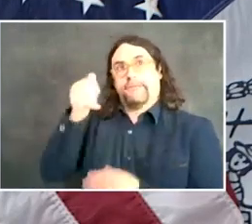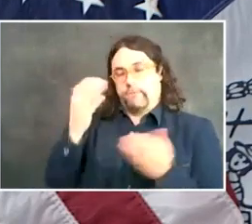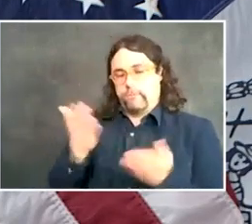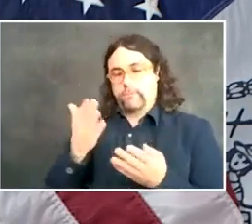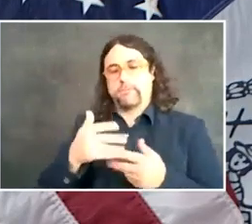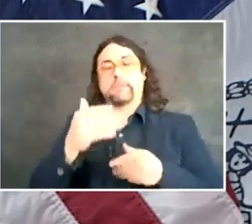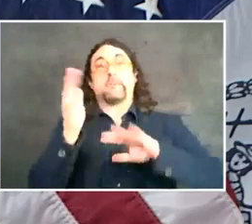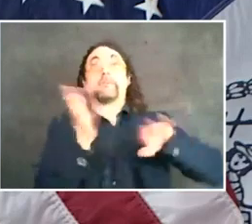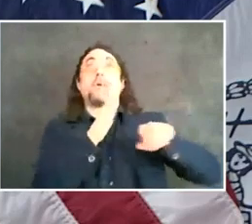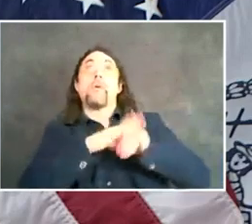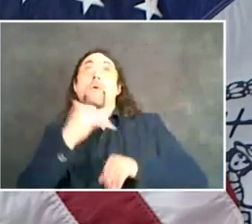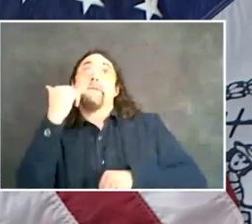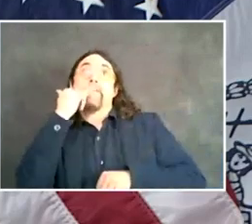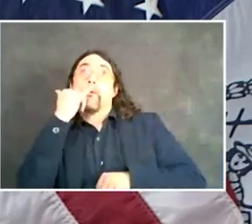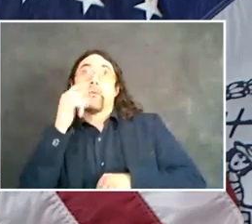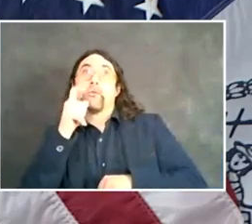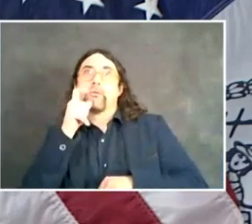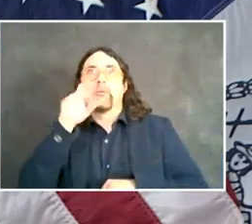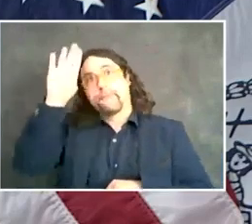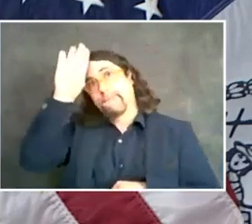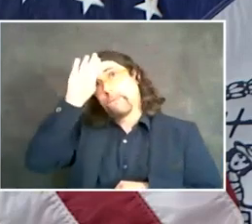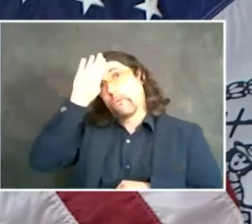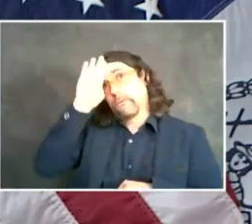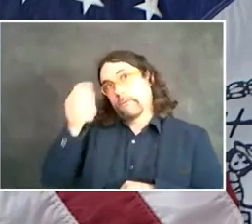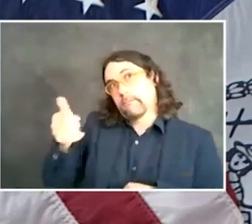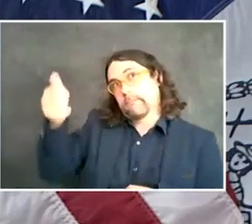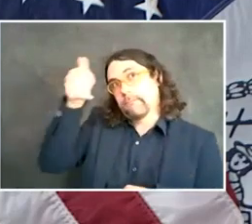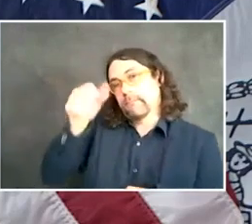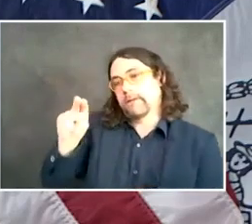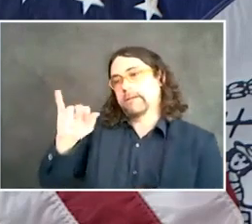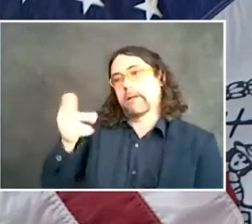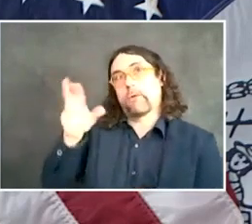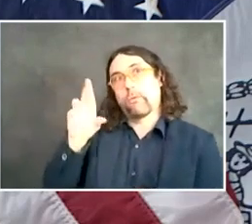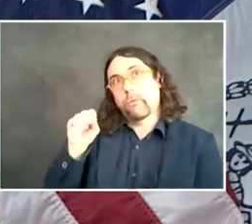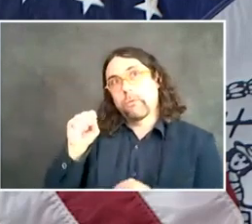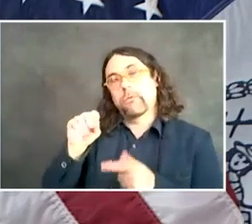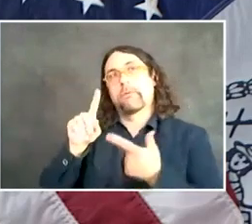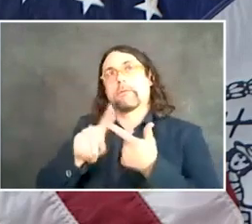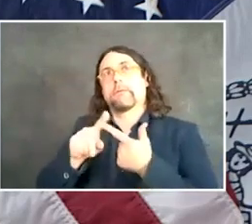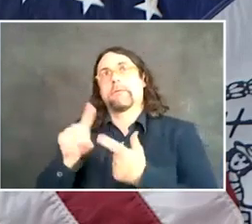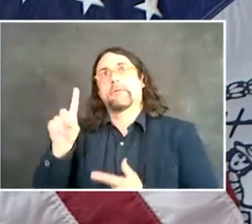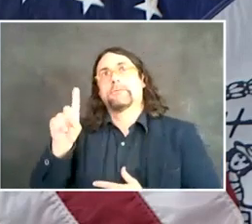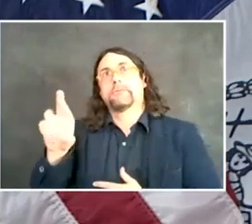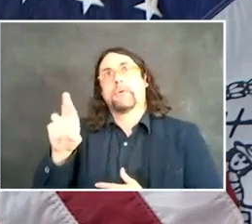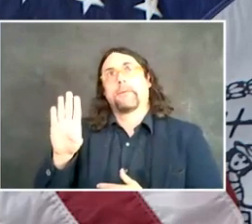BARBOT. SOCIAL SERVICES BANKS, AND DR. WAI.